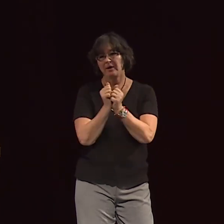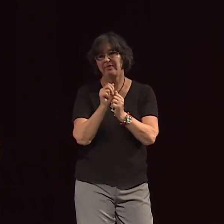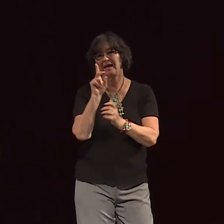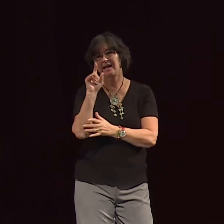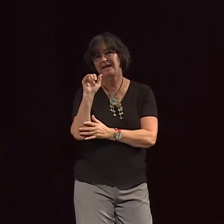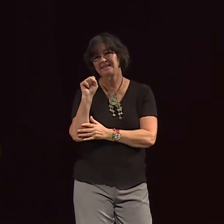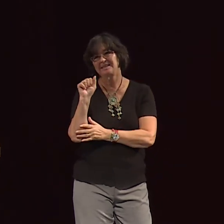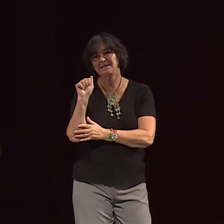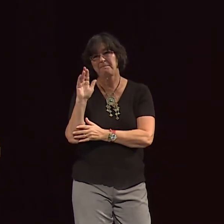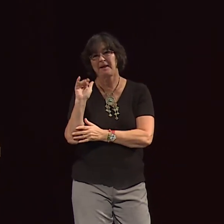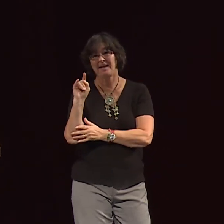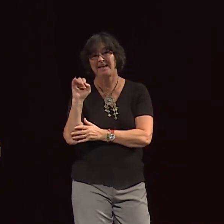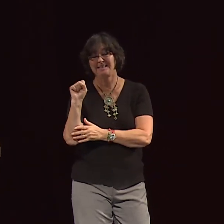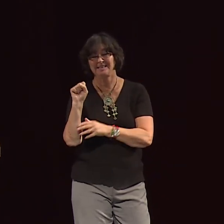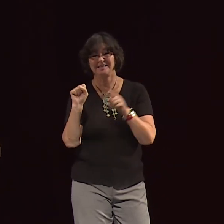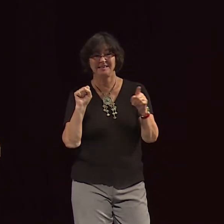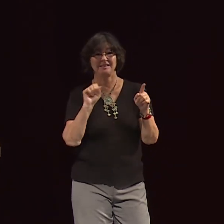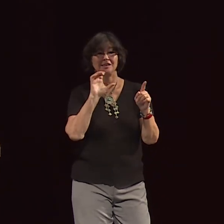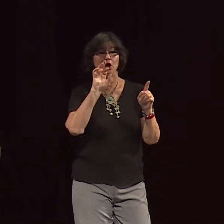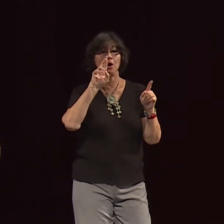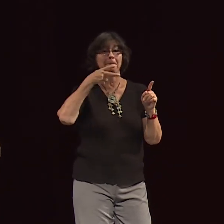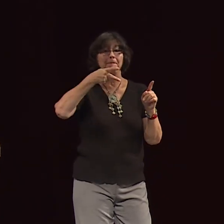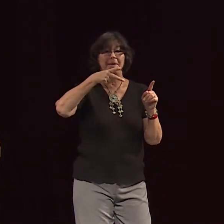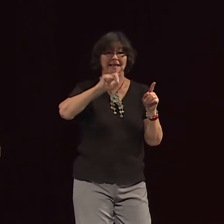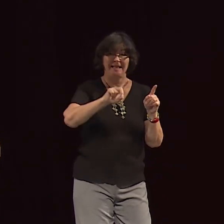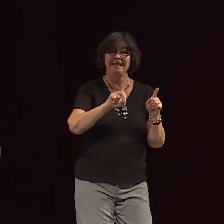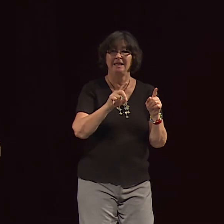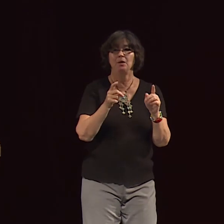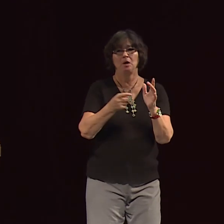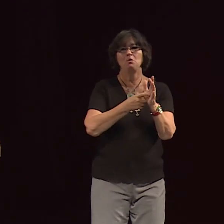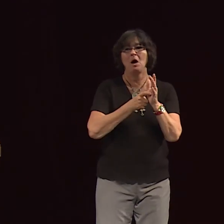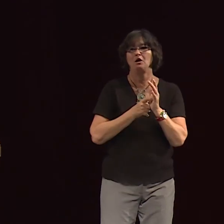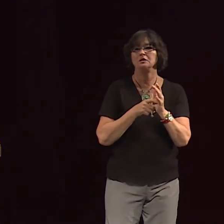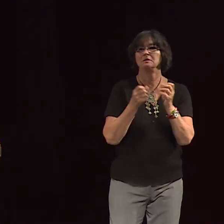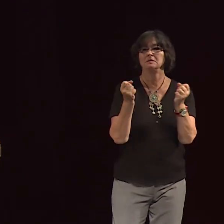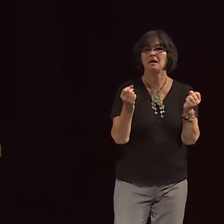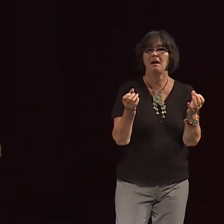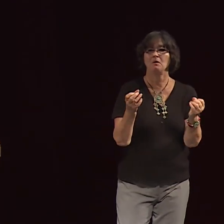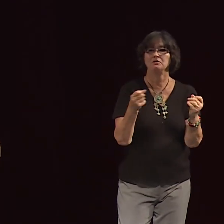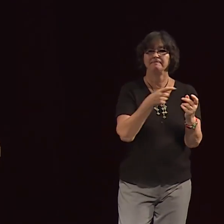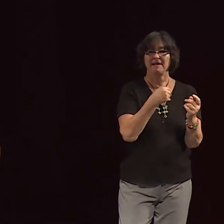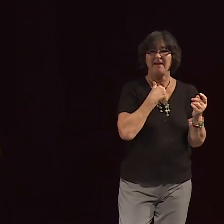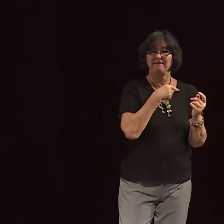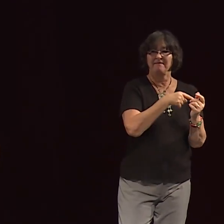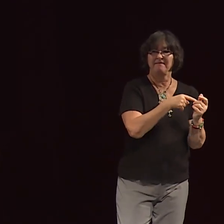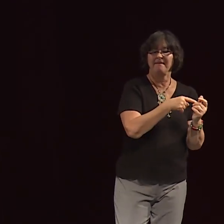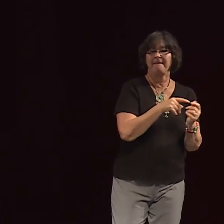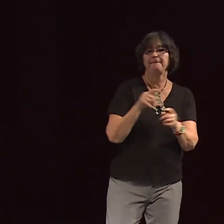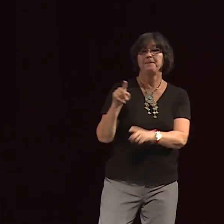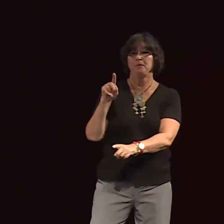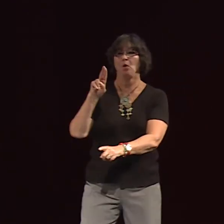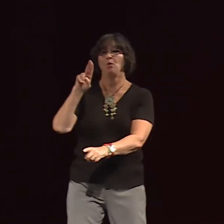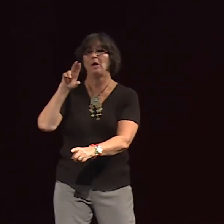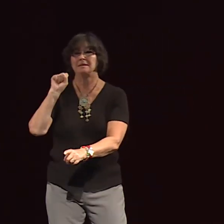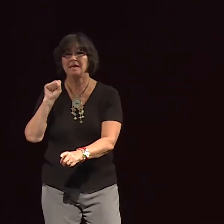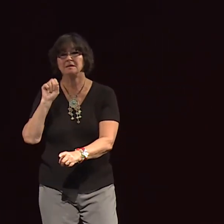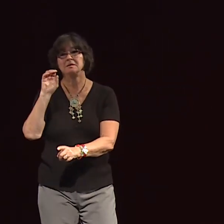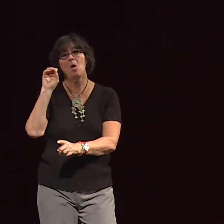for People with Disability... they require sign language.